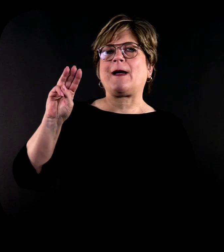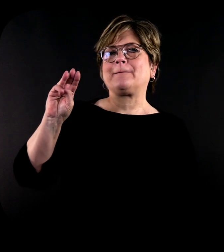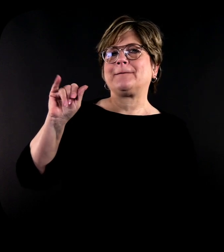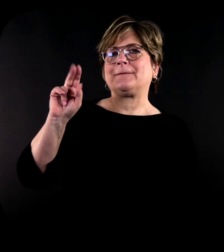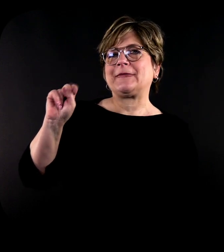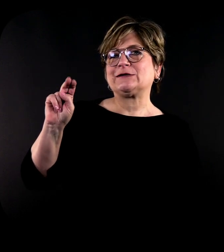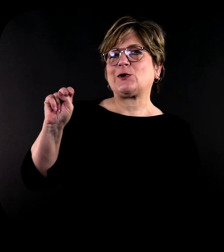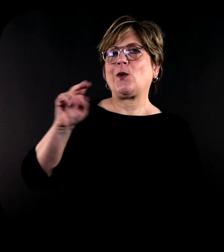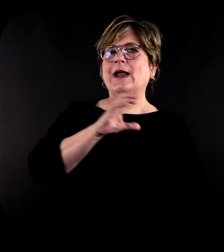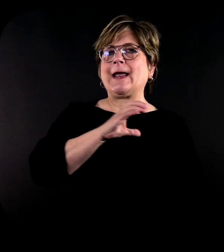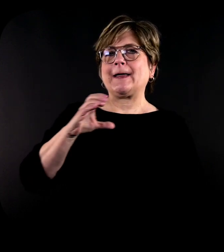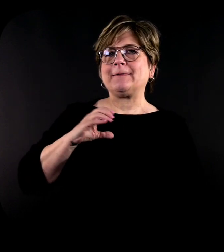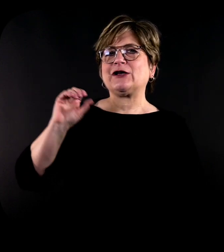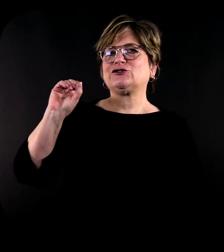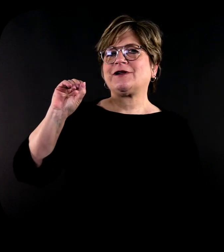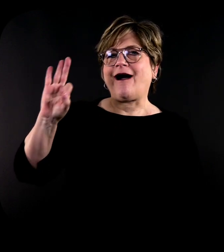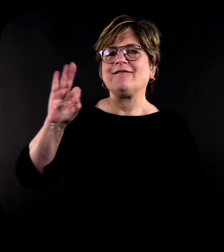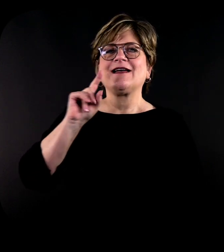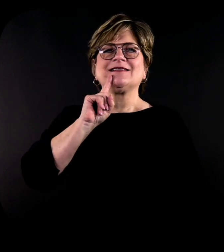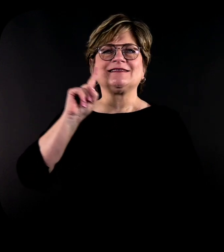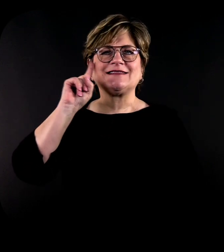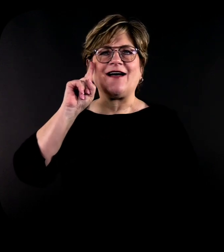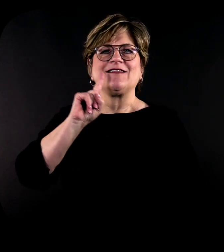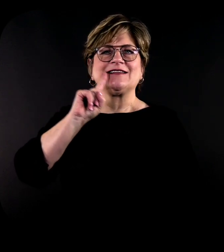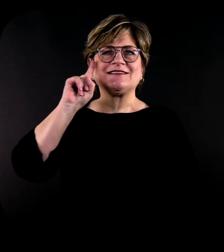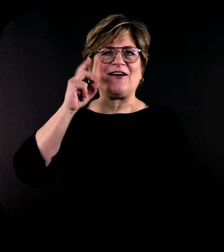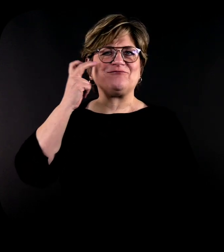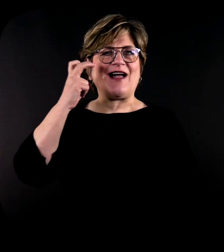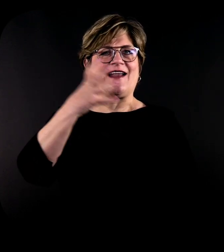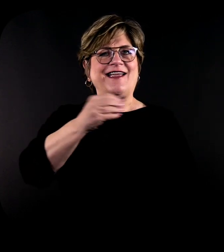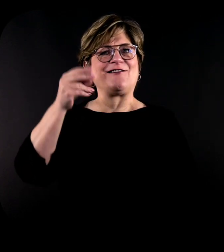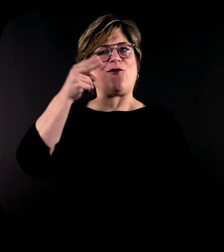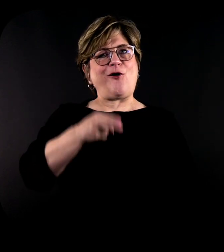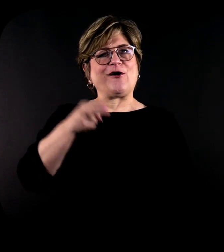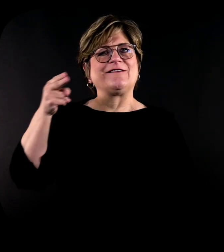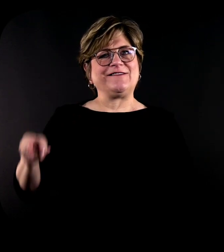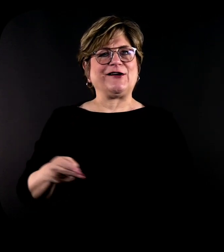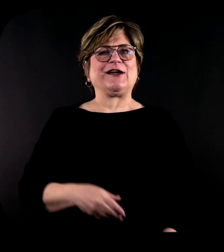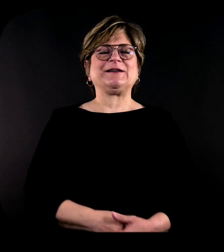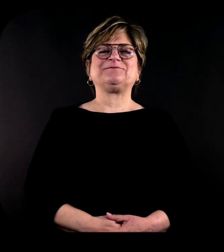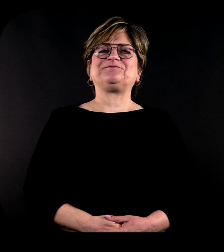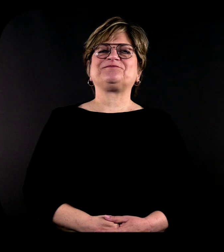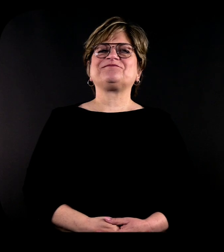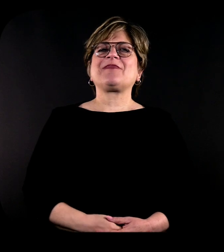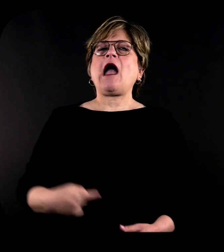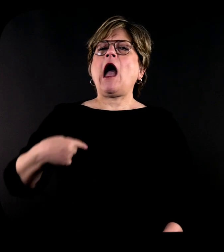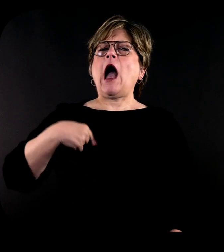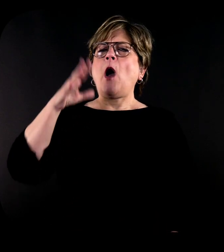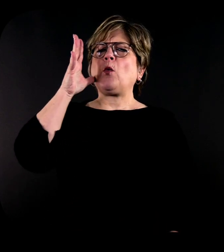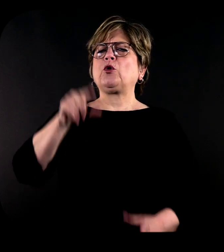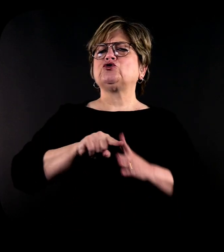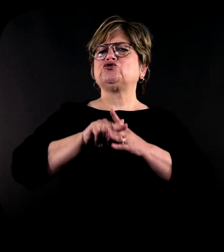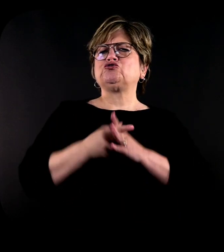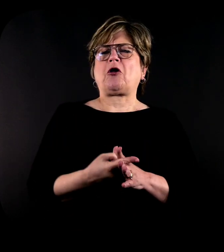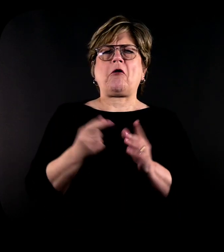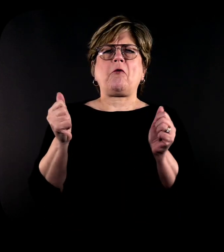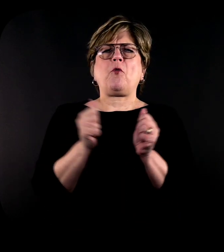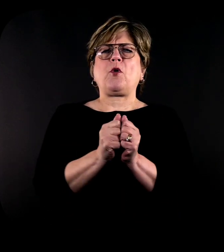of the Minnesota Commission of the Deaf, DeafBlind & Hard of Hearing.